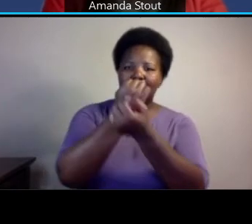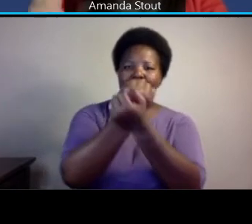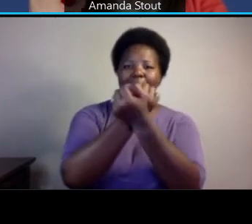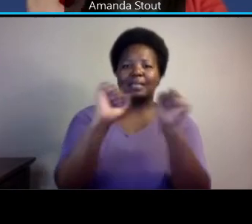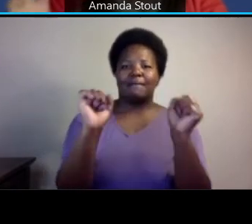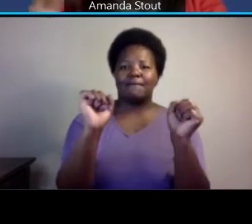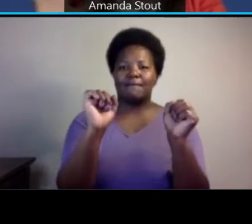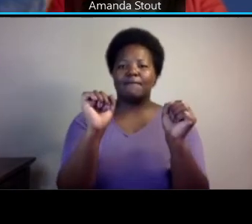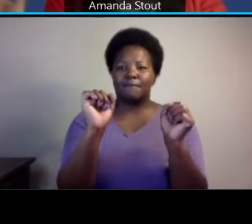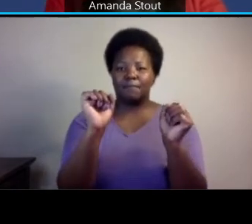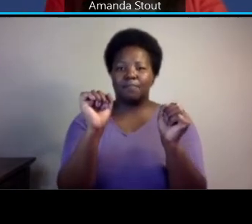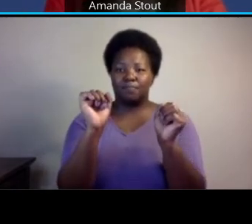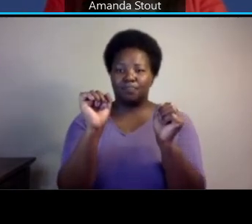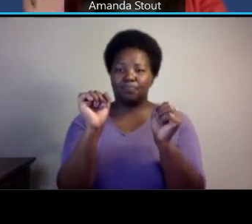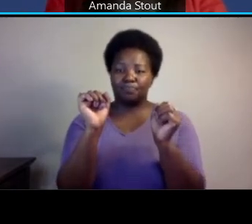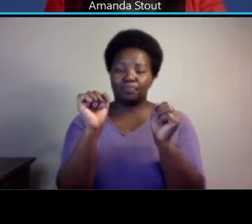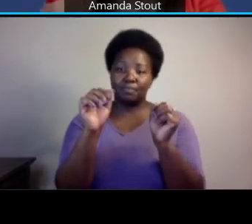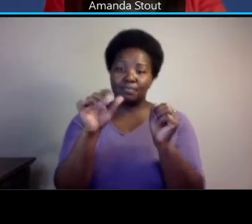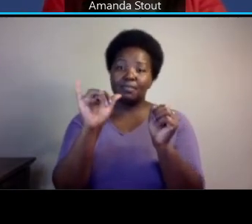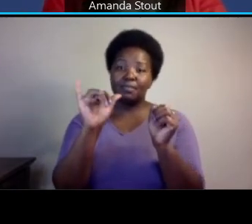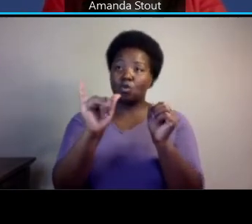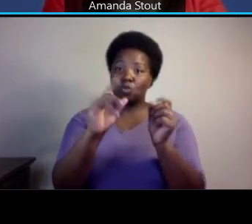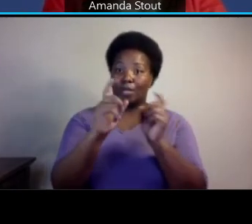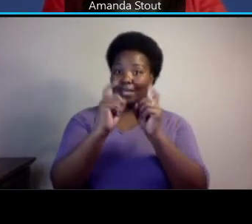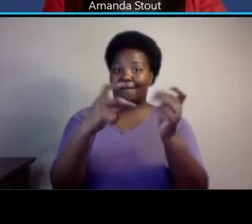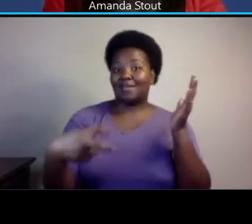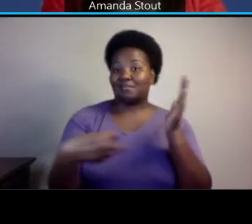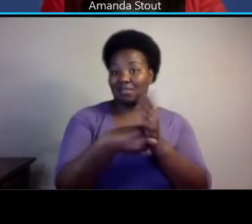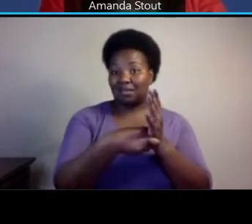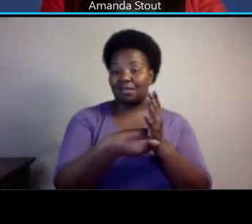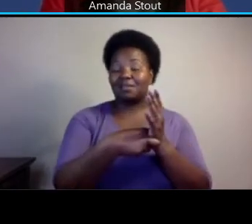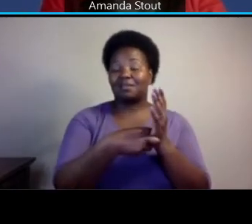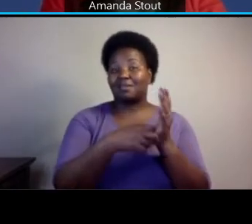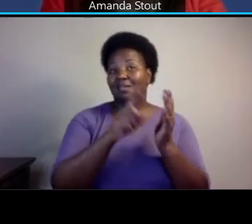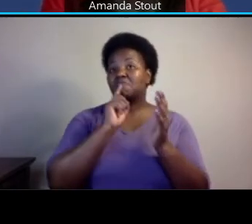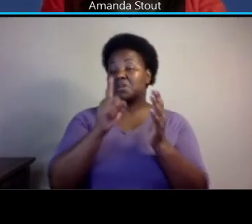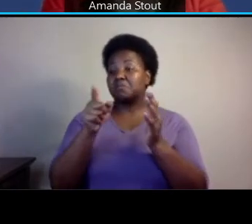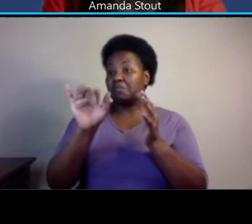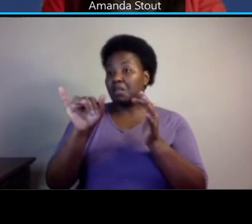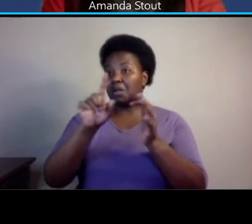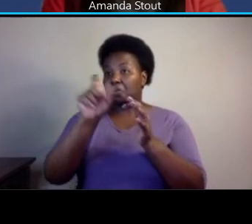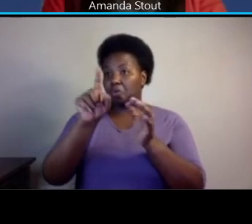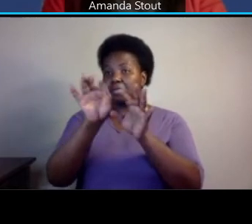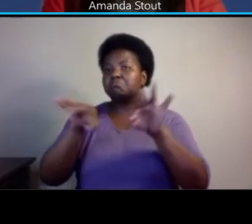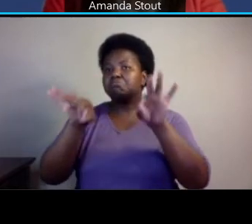of this well valid questions are beyond the scope of of this particular um design team